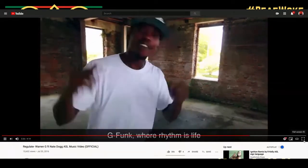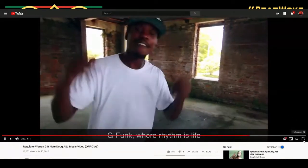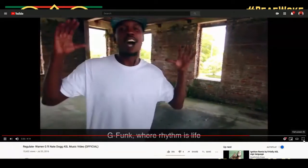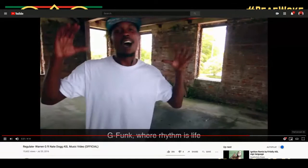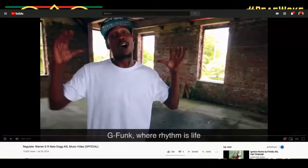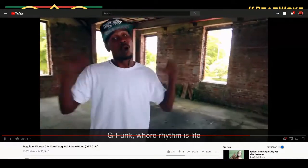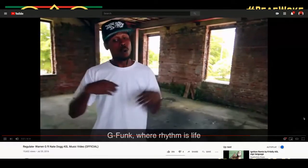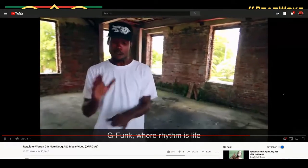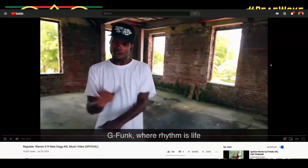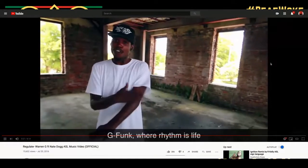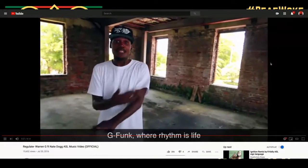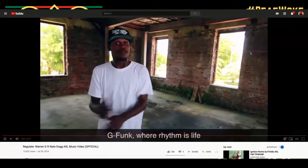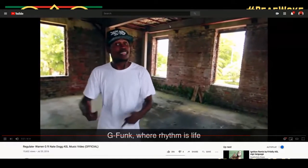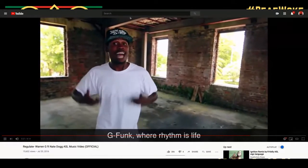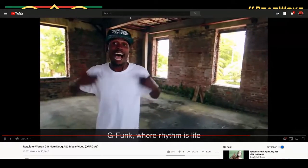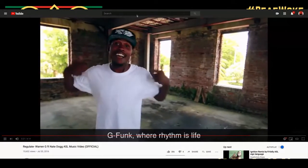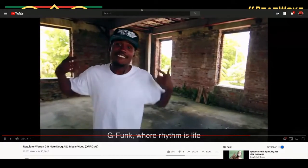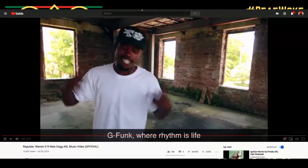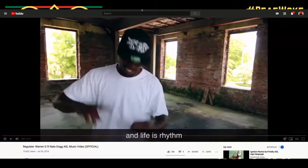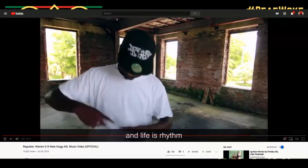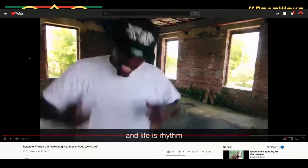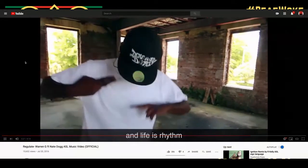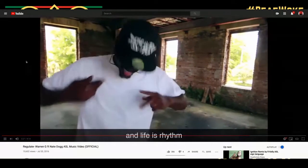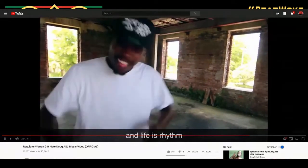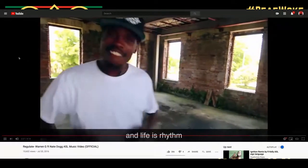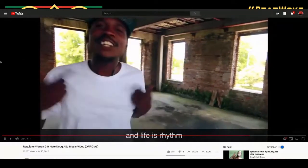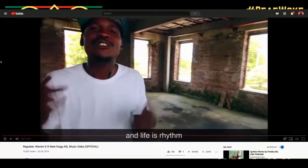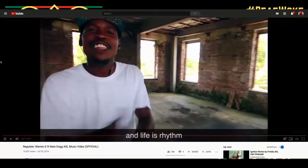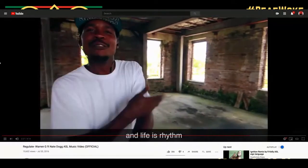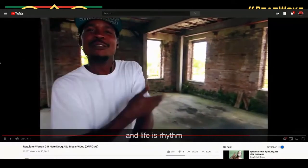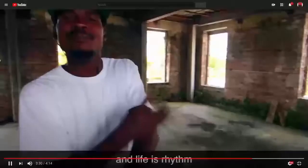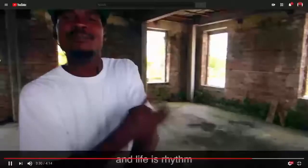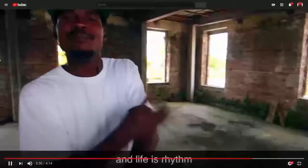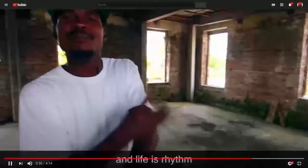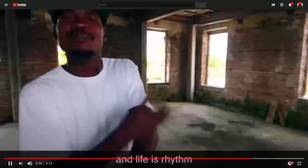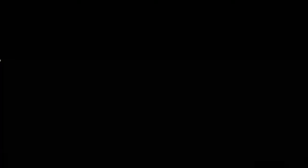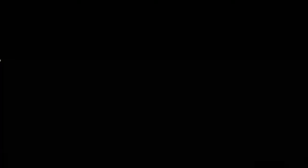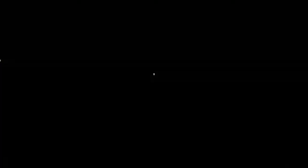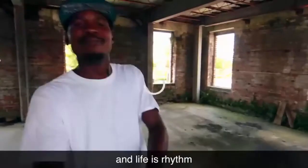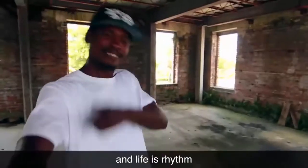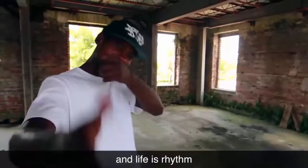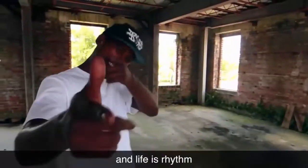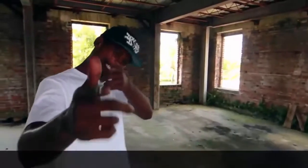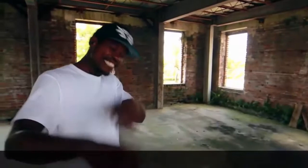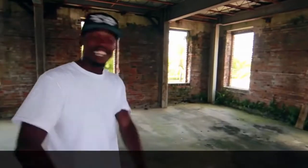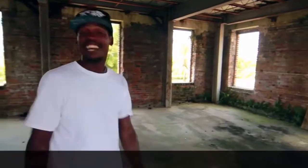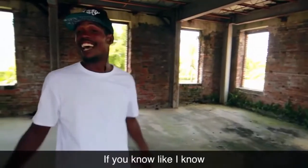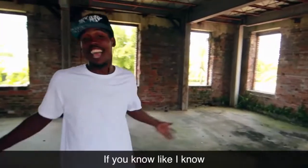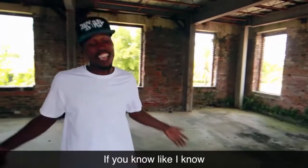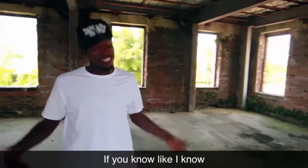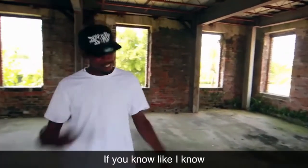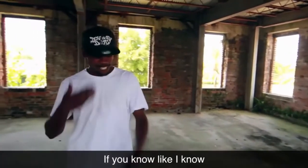G -Funk where rhythm is life And life is rhythm